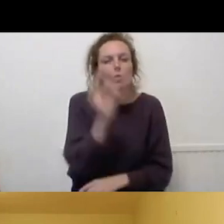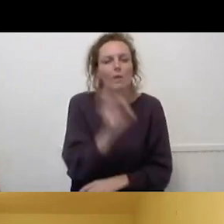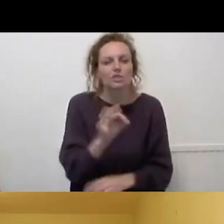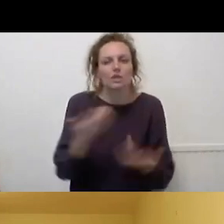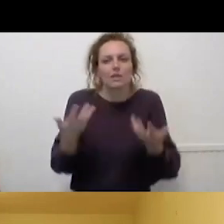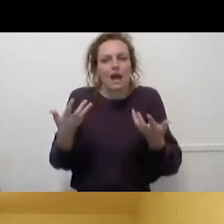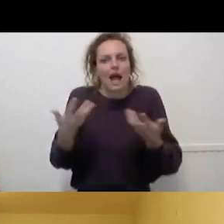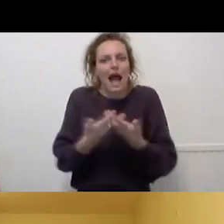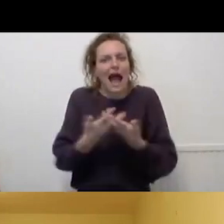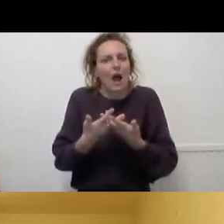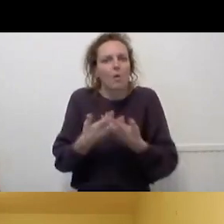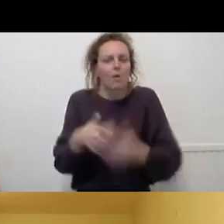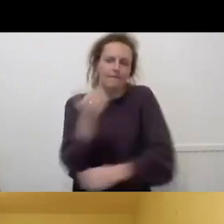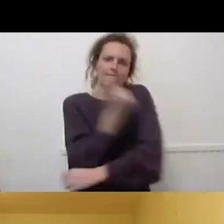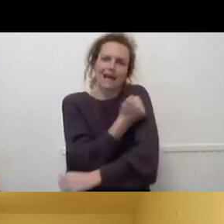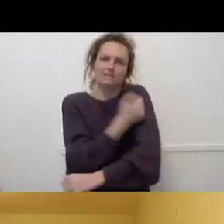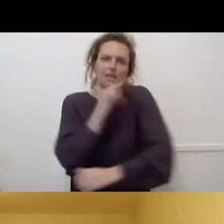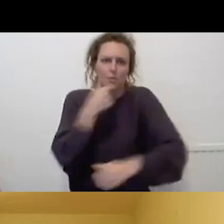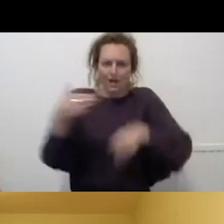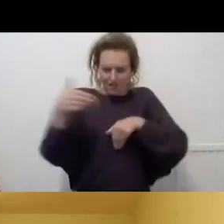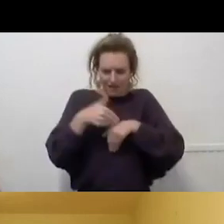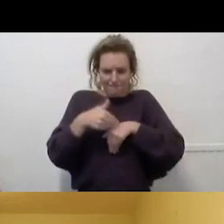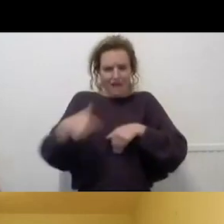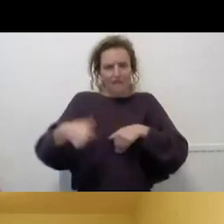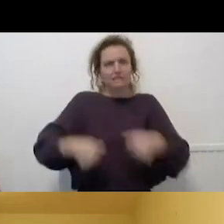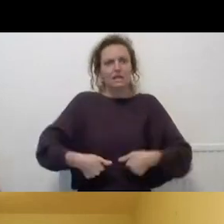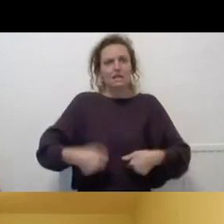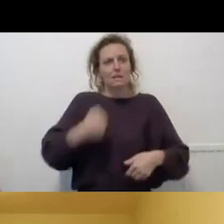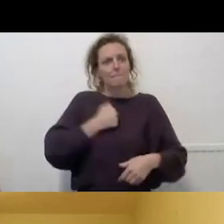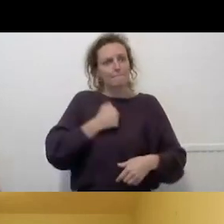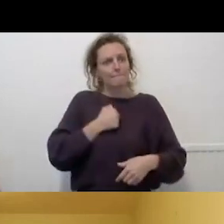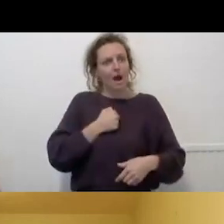our freedom? These are issues that are really close to our hearts, and not things we can take